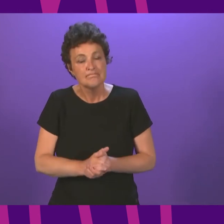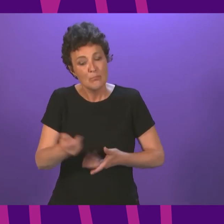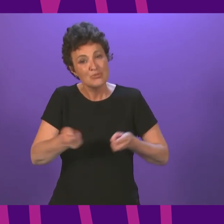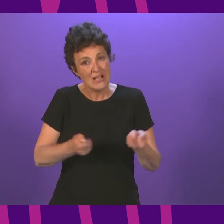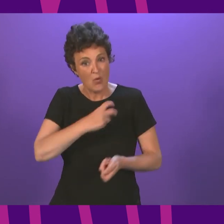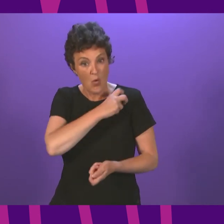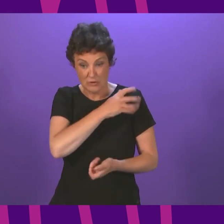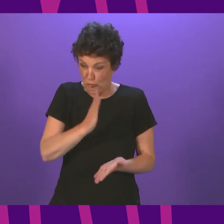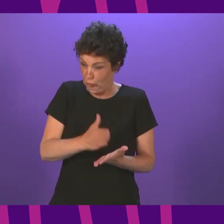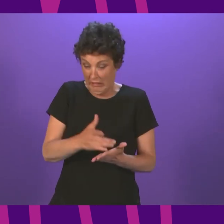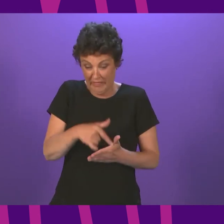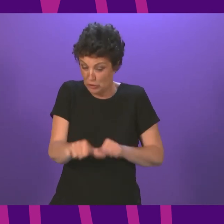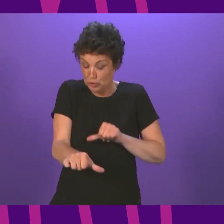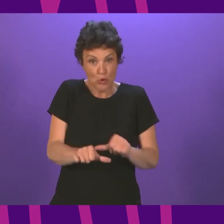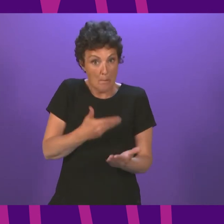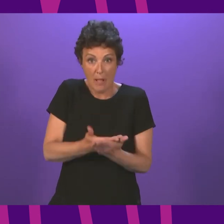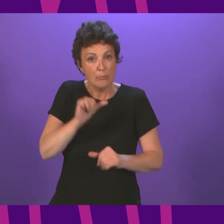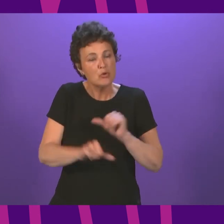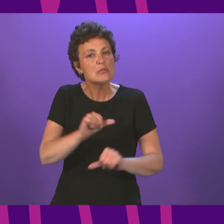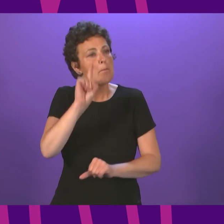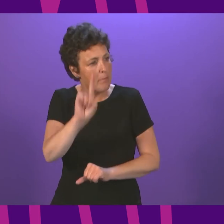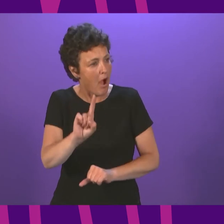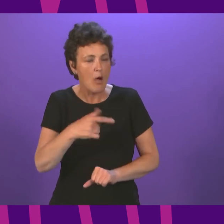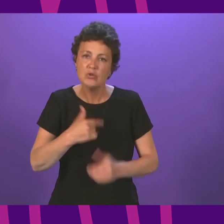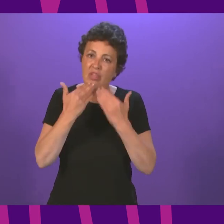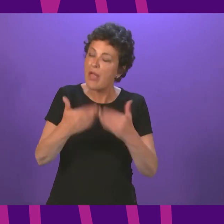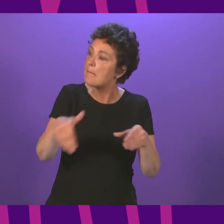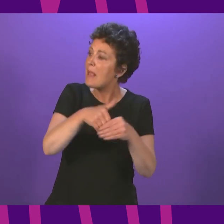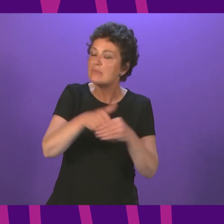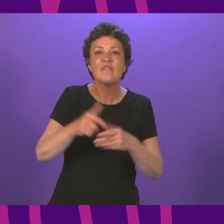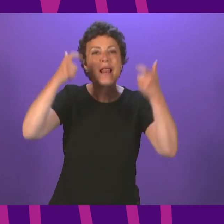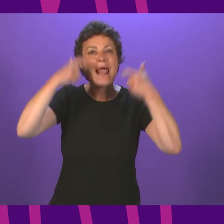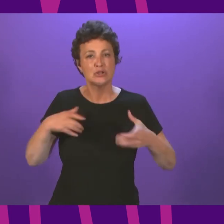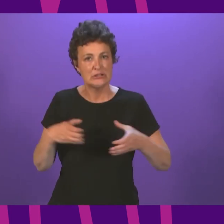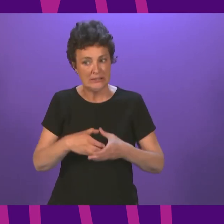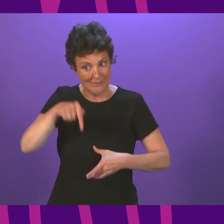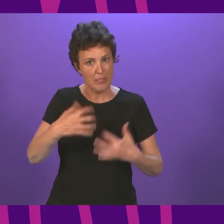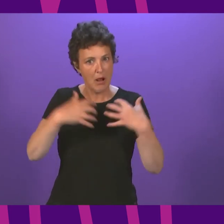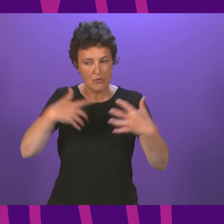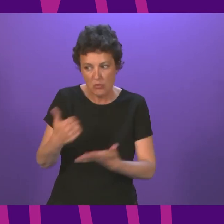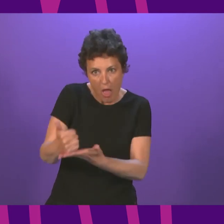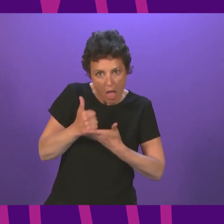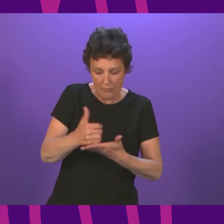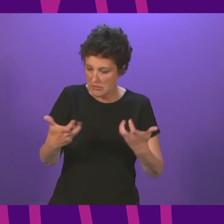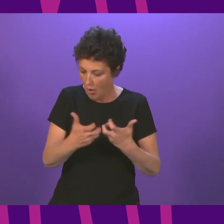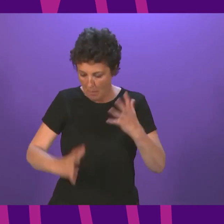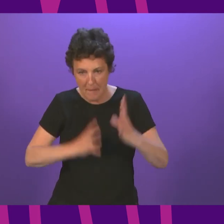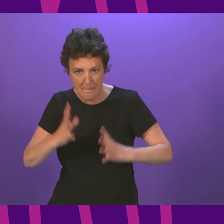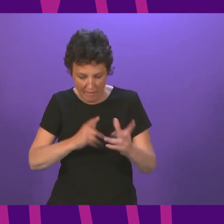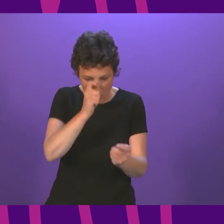Although the matter was cleared up this afternoon and rectified when the Government agreed to support Mr Simpson’s amendment if he brought it back to the chamber, that small episode